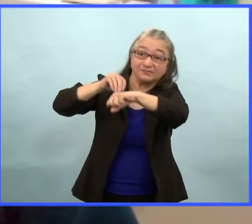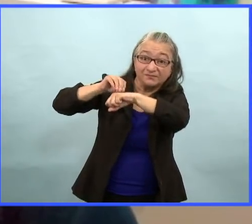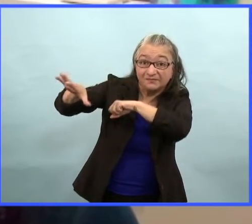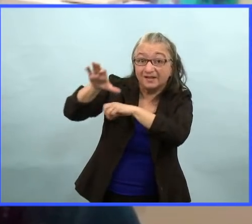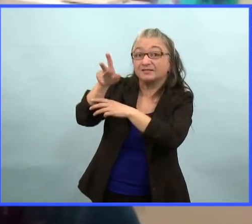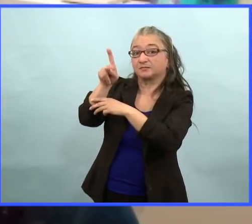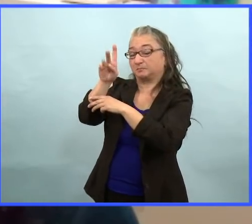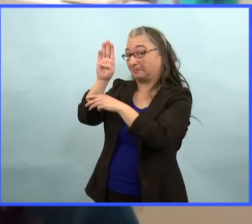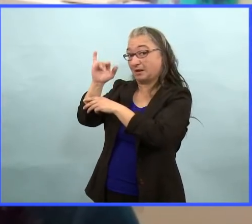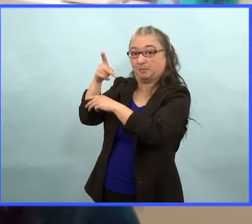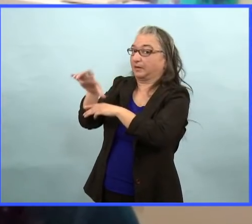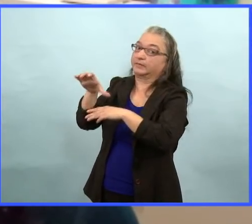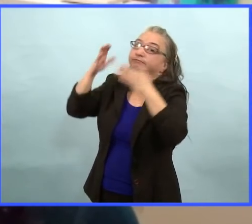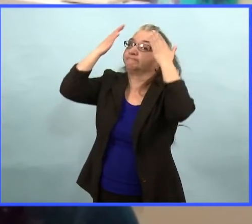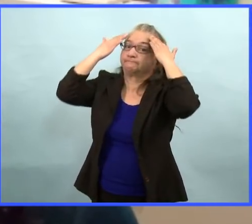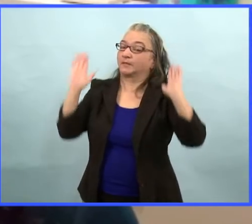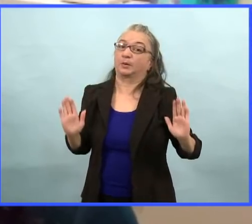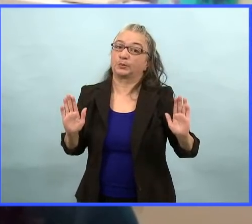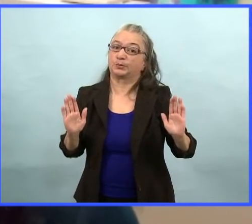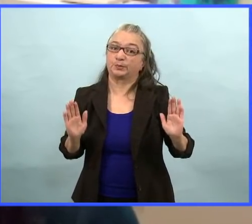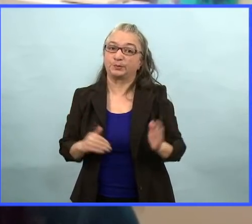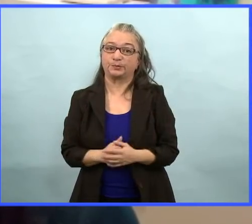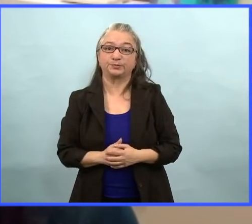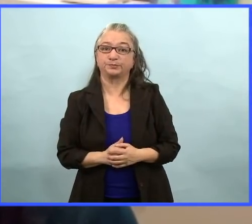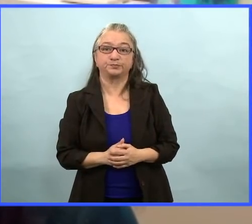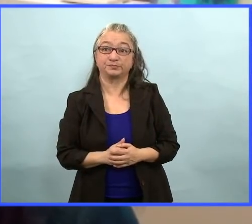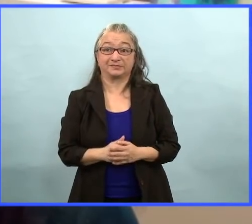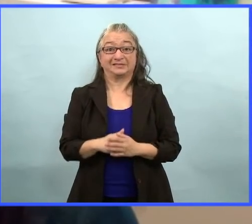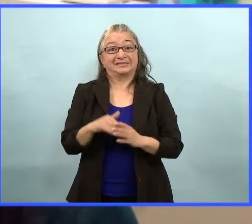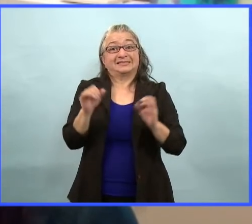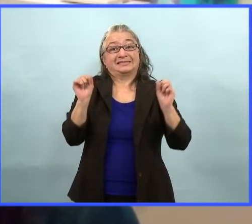i'm not sure if we would have the capacity from a system level to do that